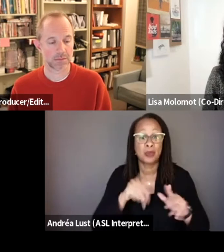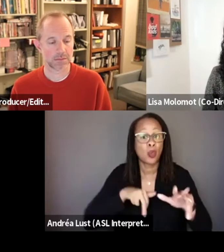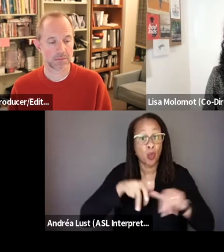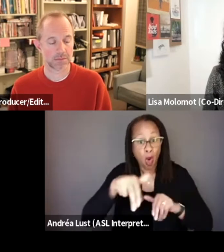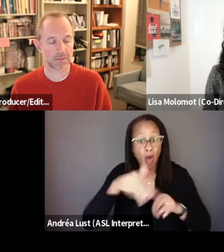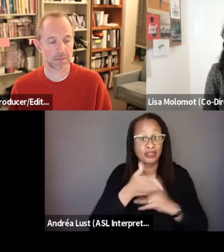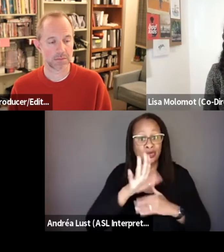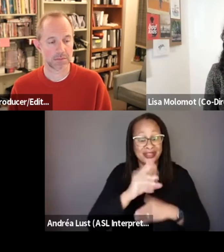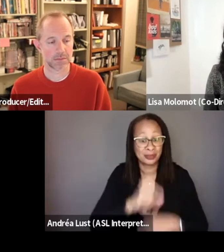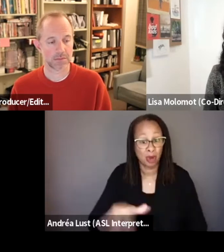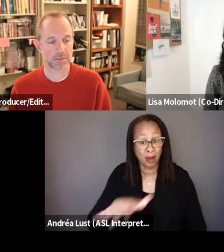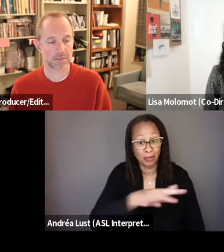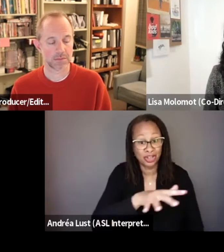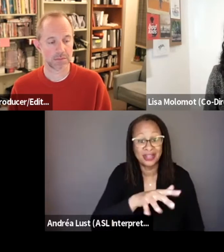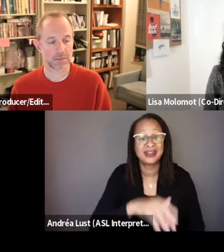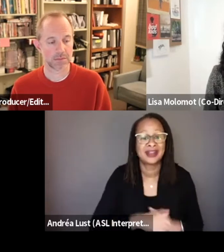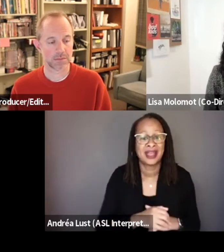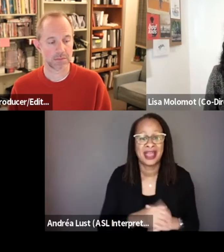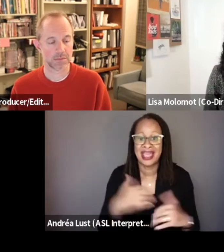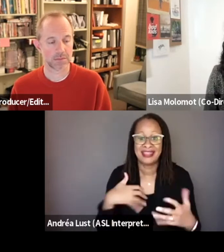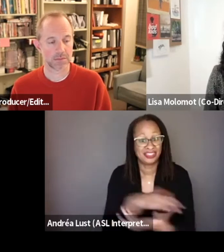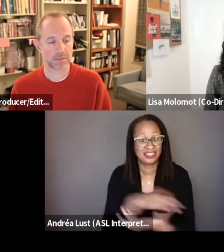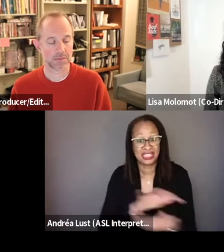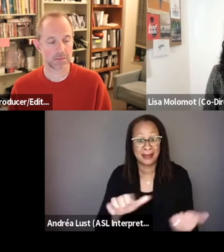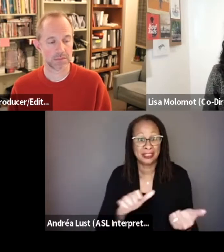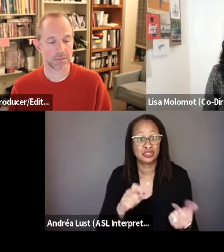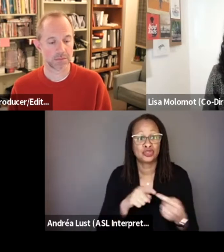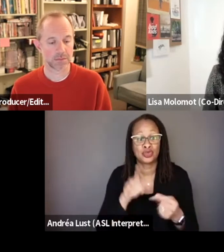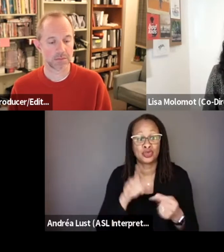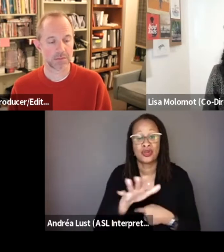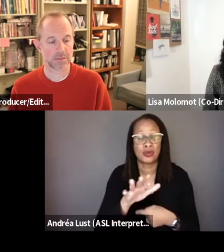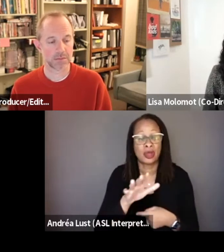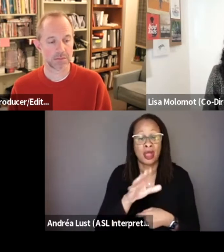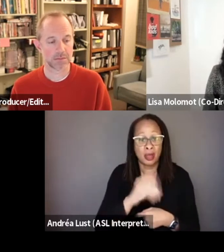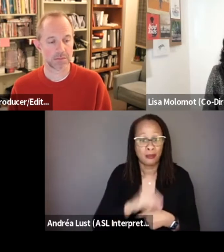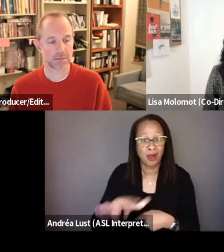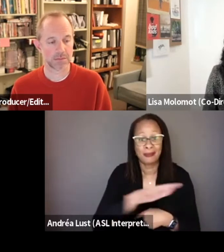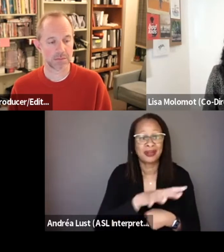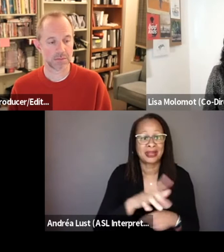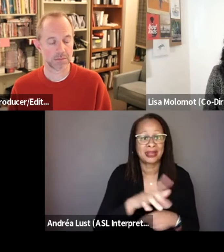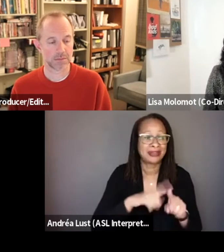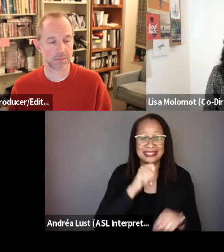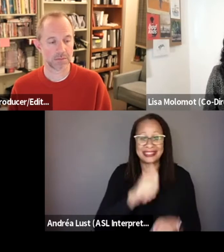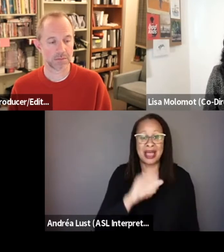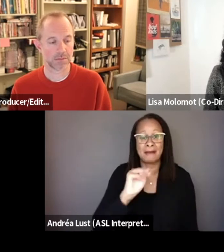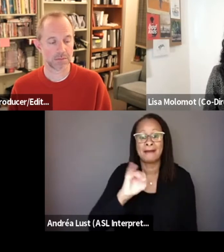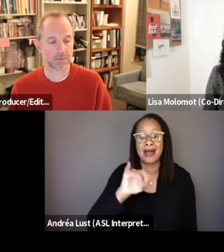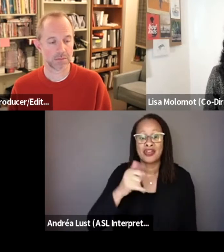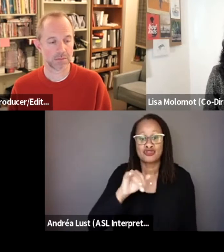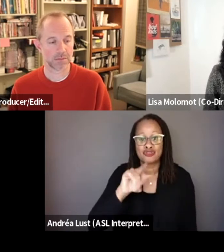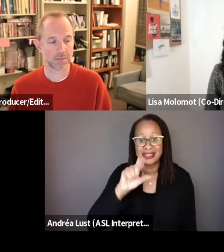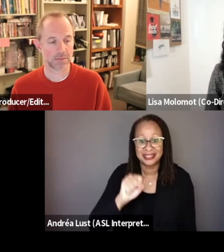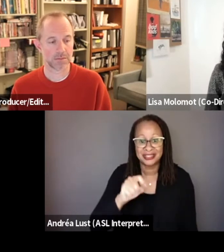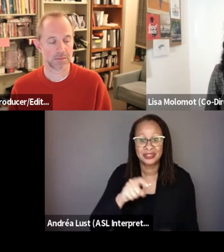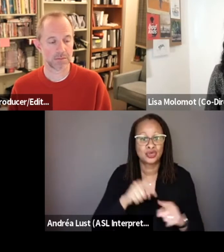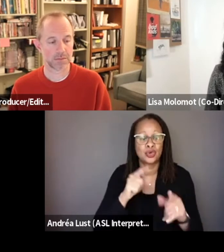And, you know, there is damage sometimes to their property, but it's not the migrants who are to blame, it's this policy.